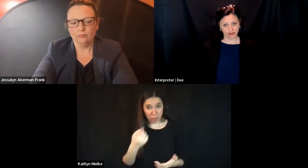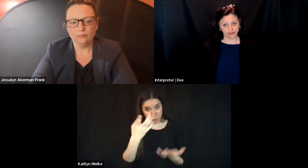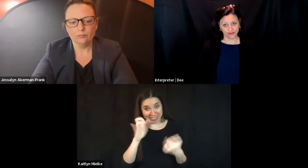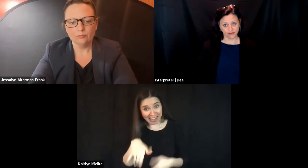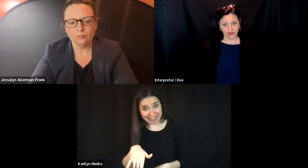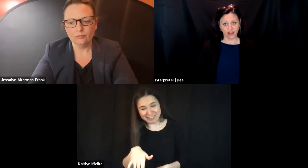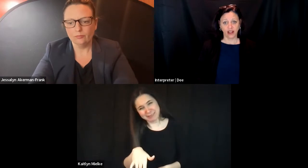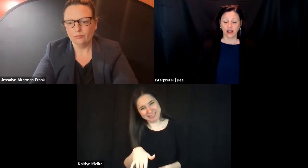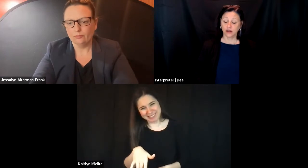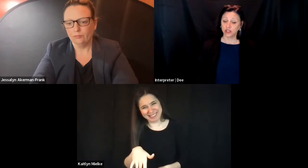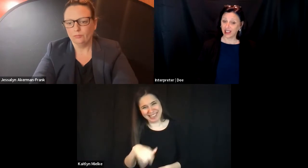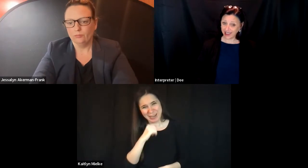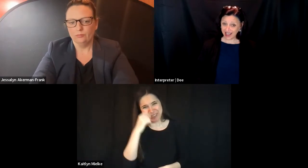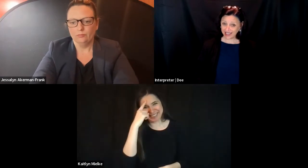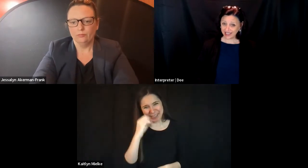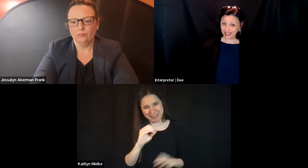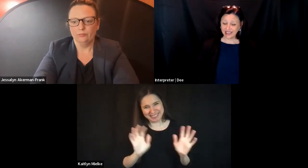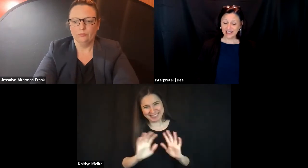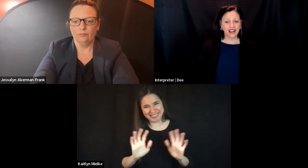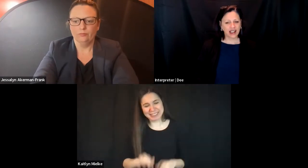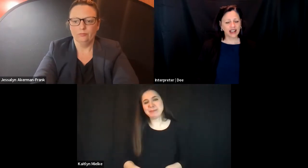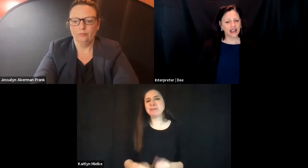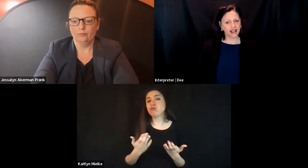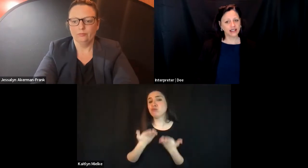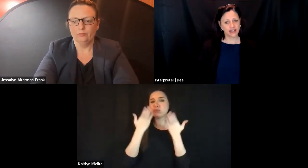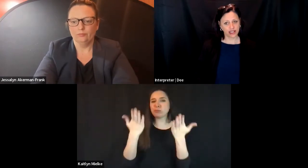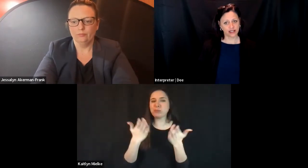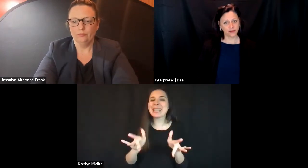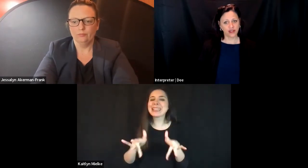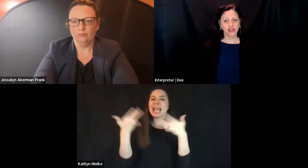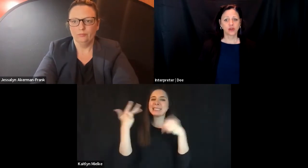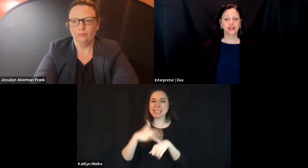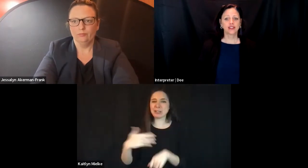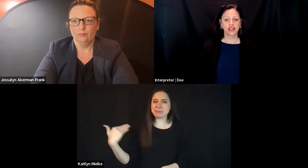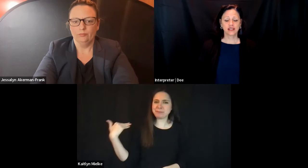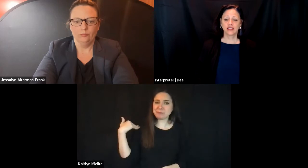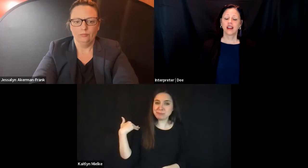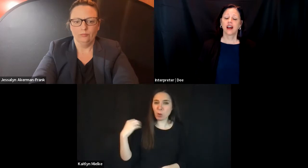Or if the person is trying to get my attention, try not to grab me because I'll jump. And I might slap 'em. Would you like that?